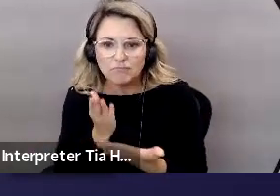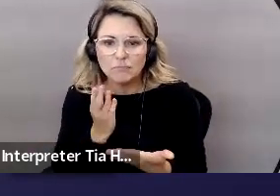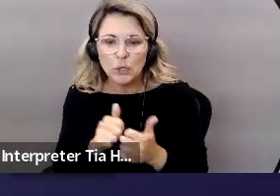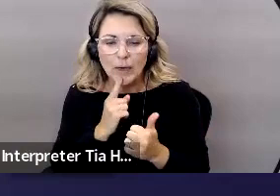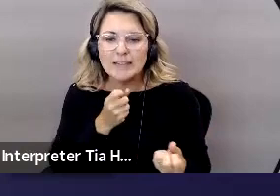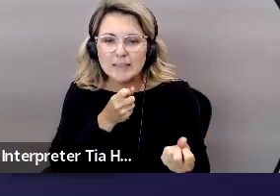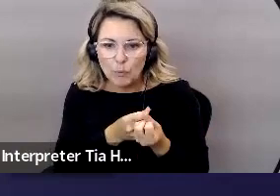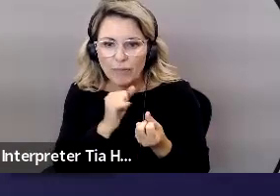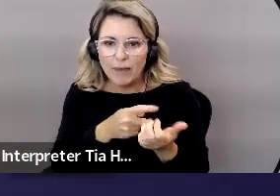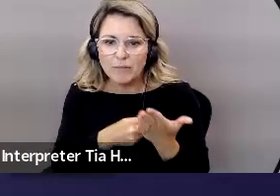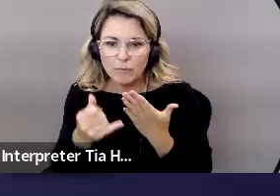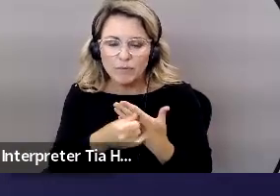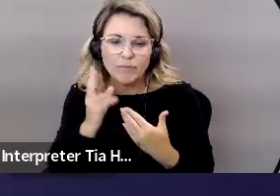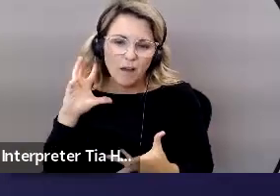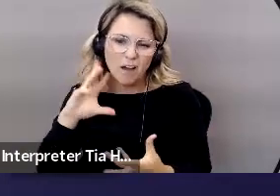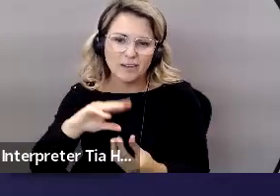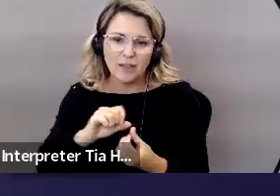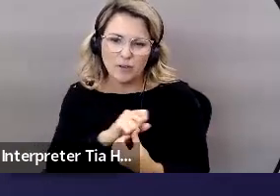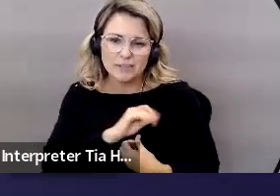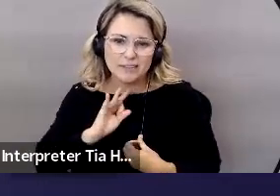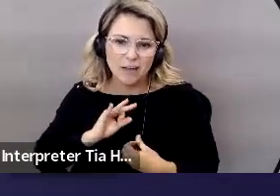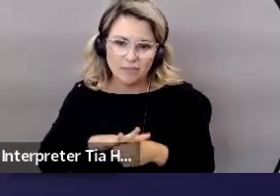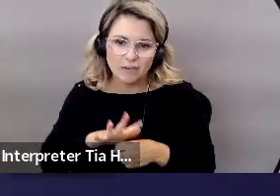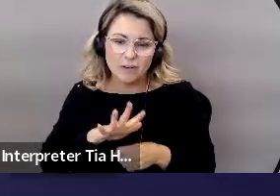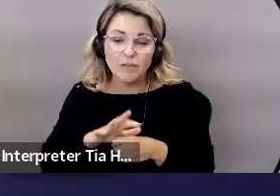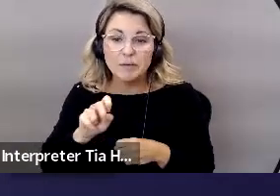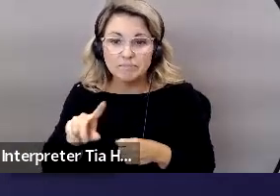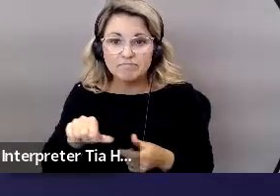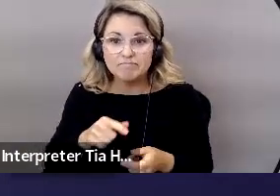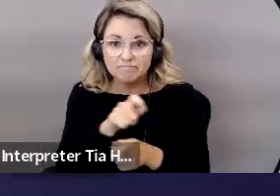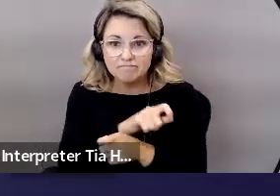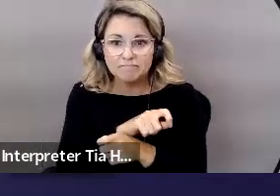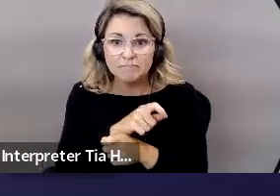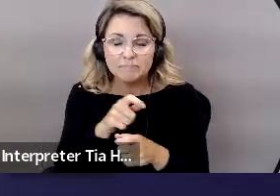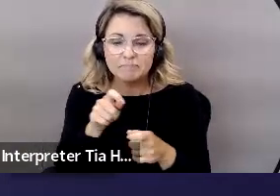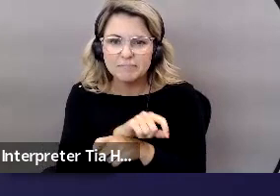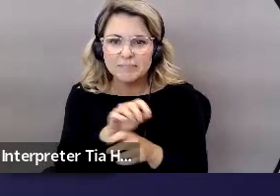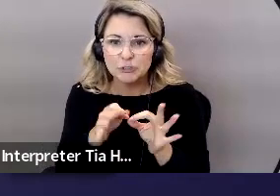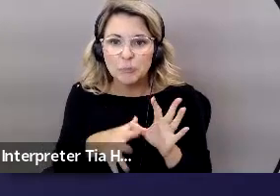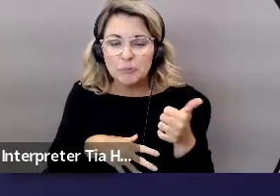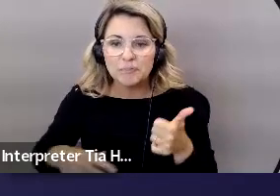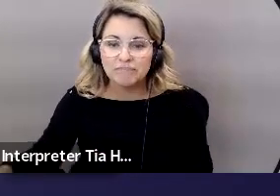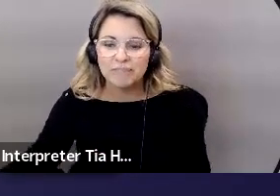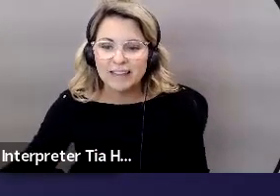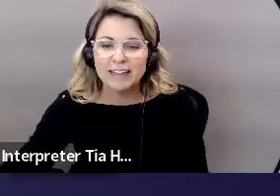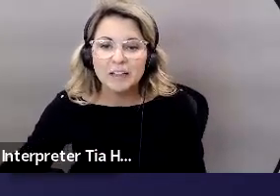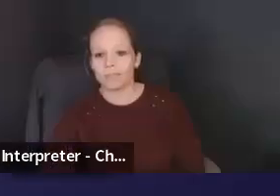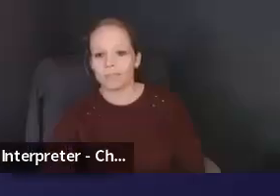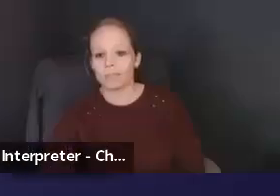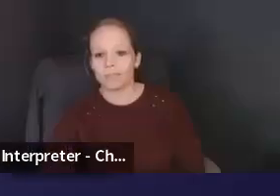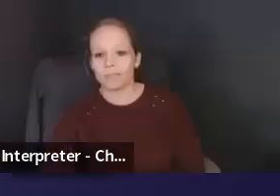the capacity of the overall organization. The cost share and in kind contributions we've talked about